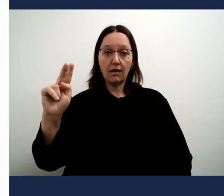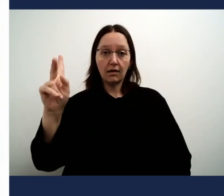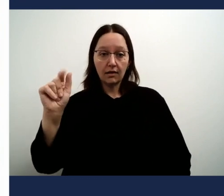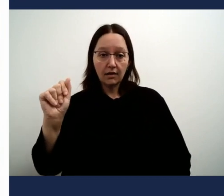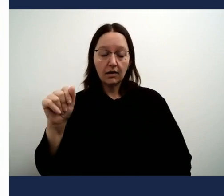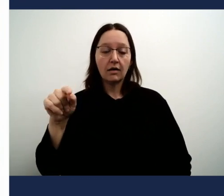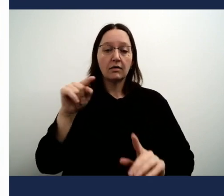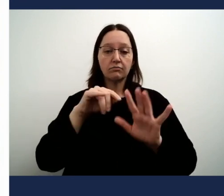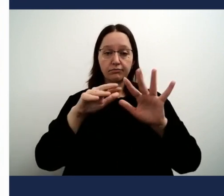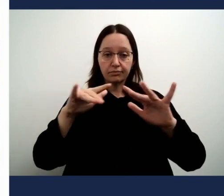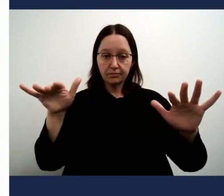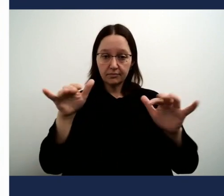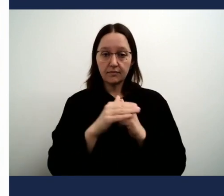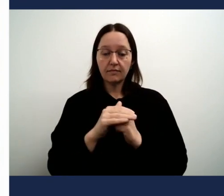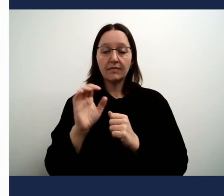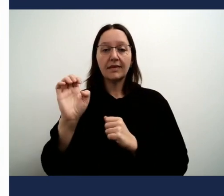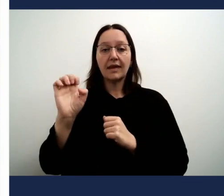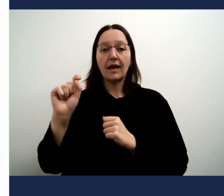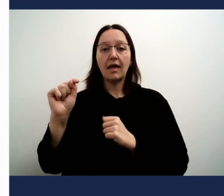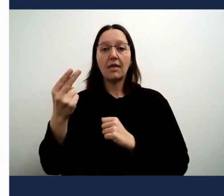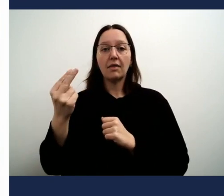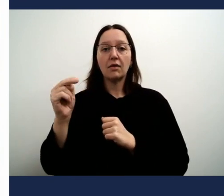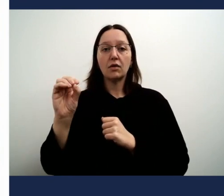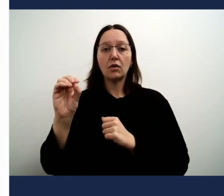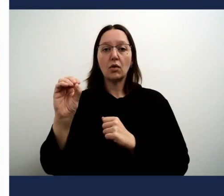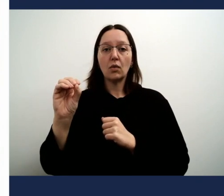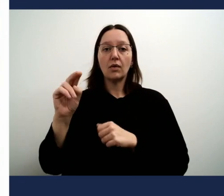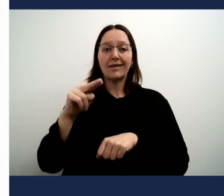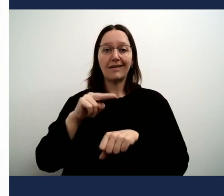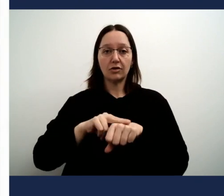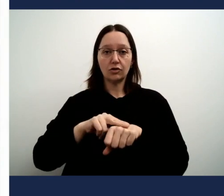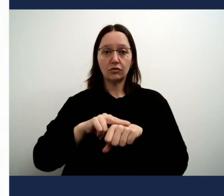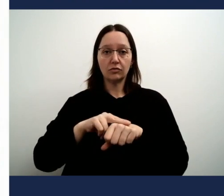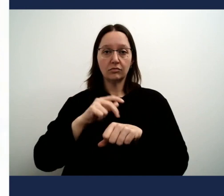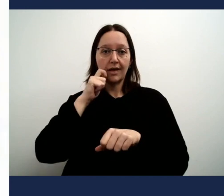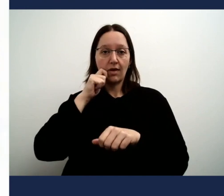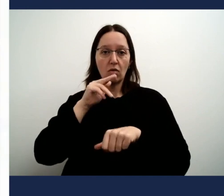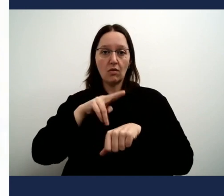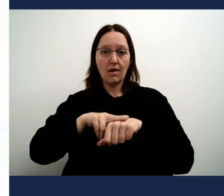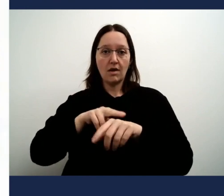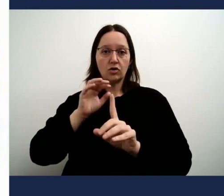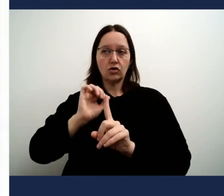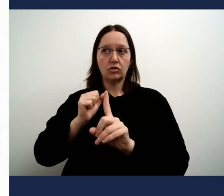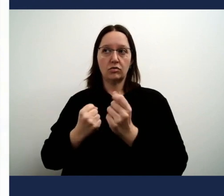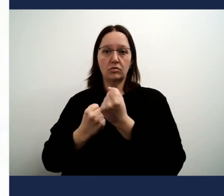man ran down a Muslim family of four people that you see there on picture on the left-hand side. They were crossing an